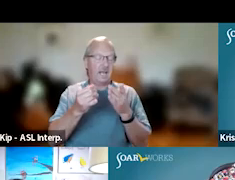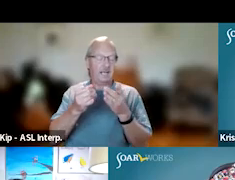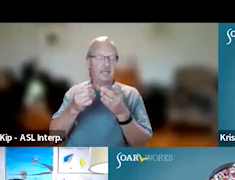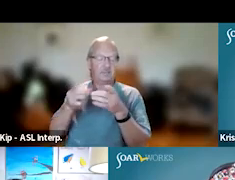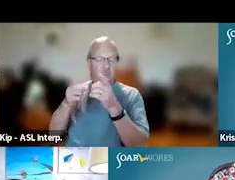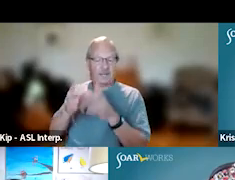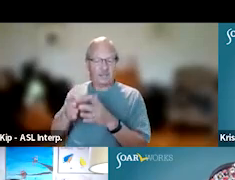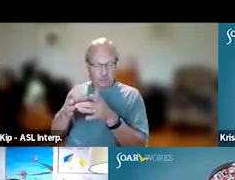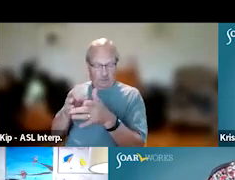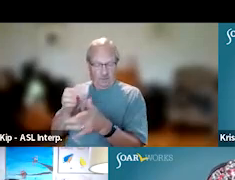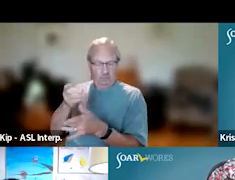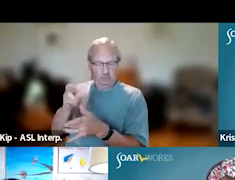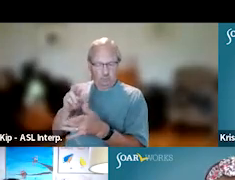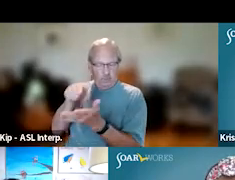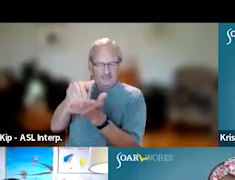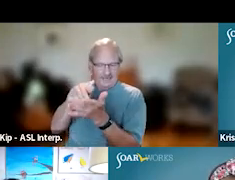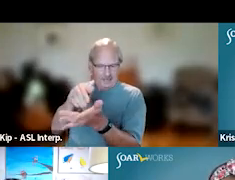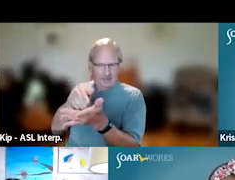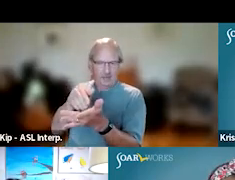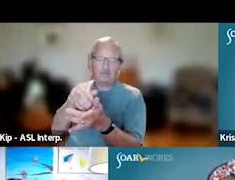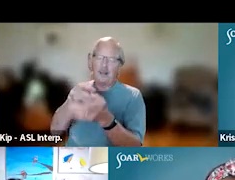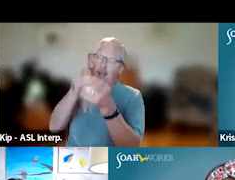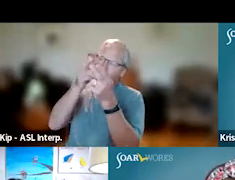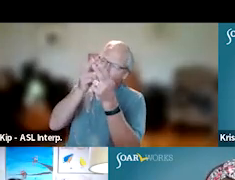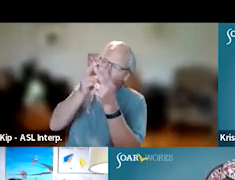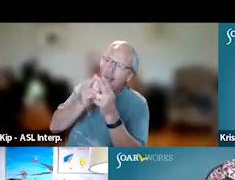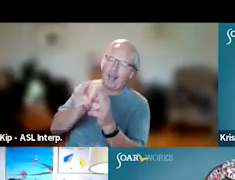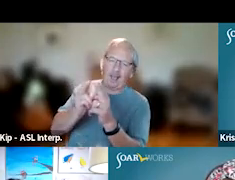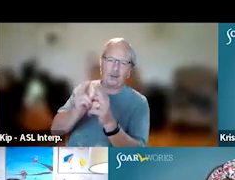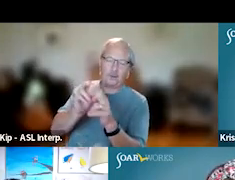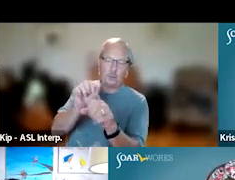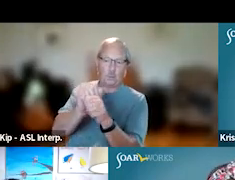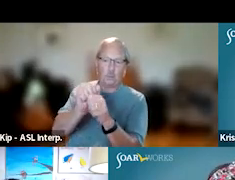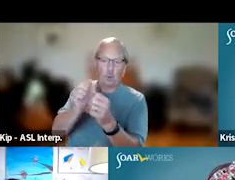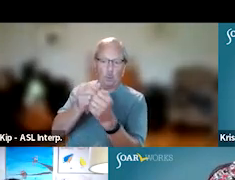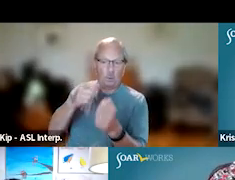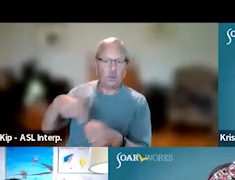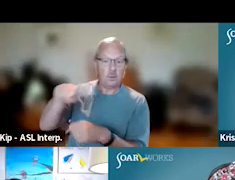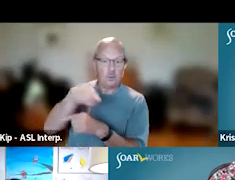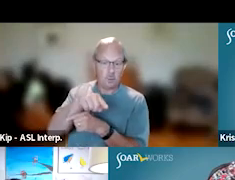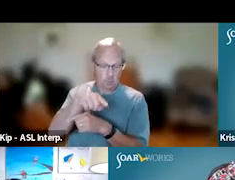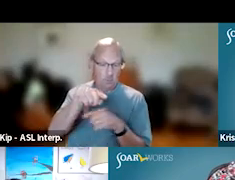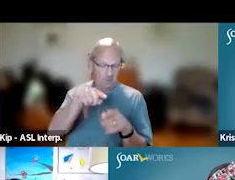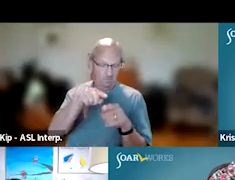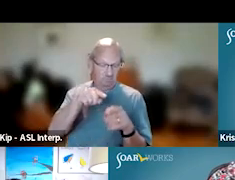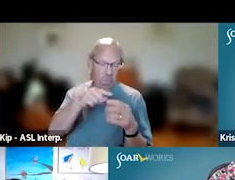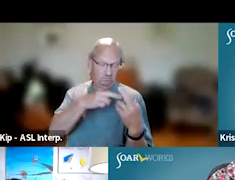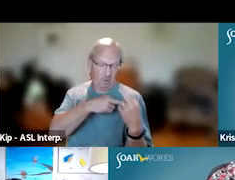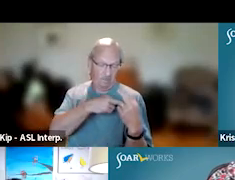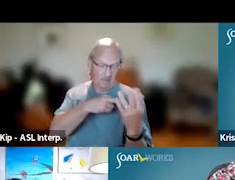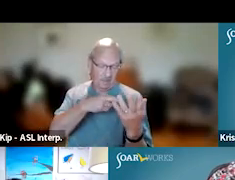and I have been absolutely honored to work with you in this role and work with you on SOAR